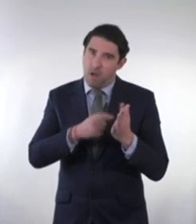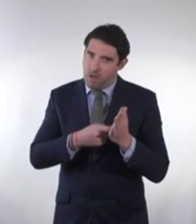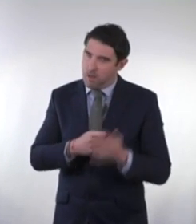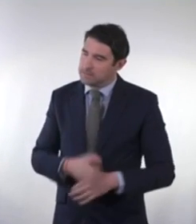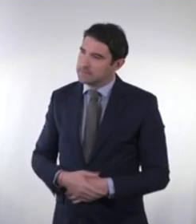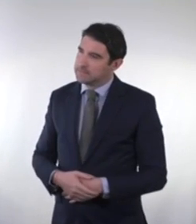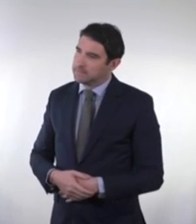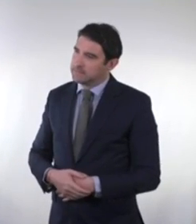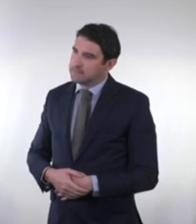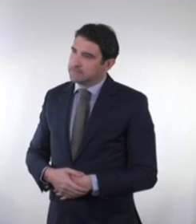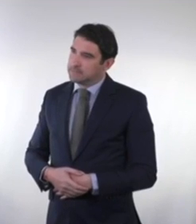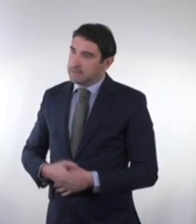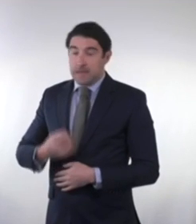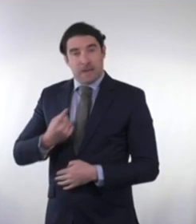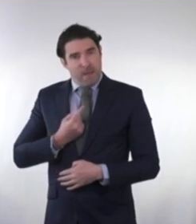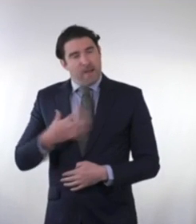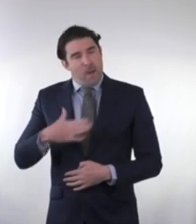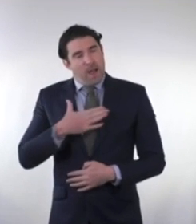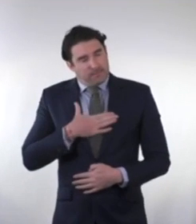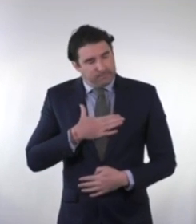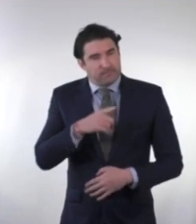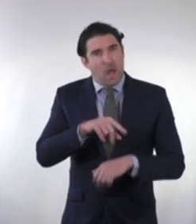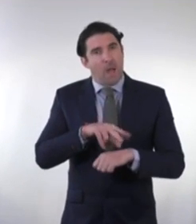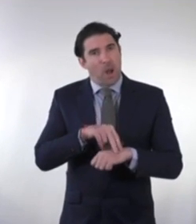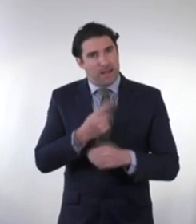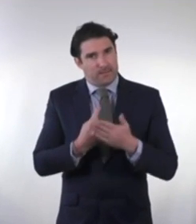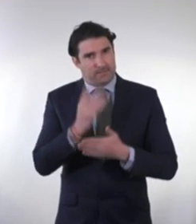one unexpected relief to many of my constituents has been reductions in noise and air pollution